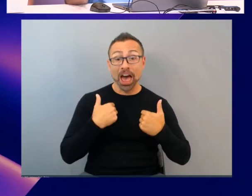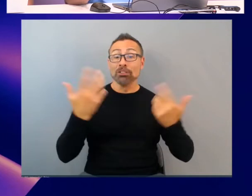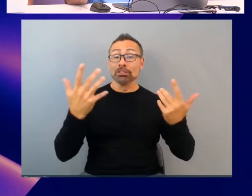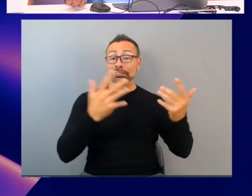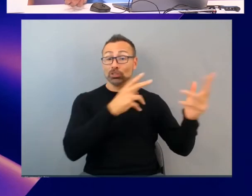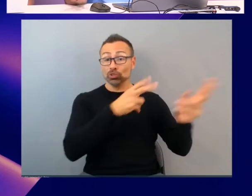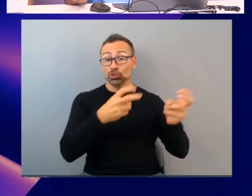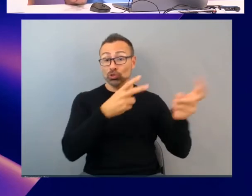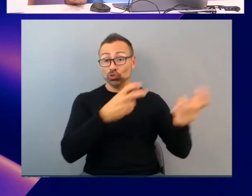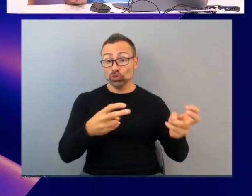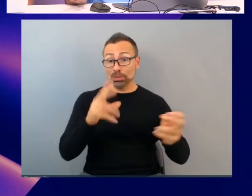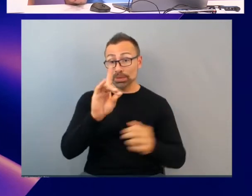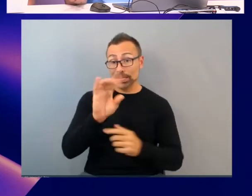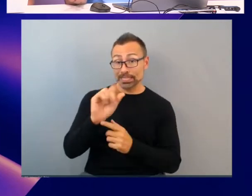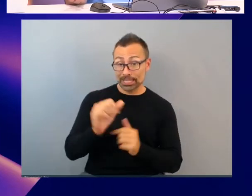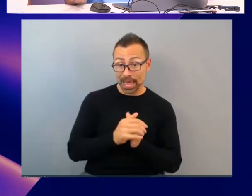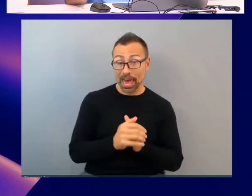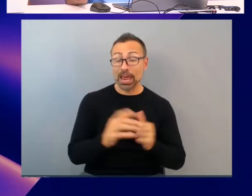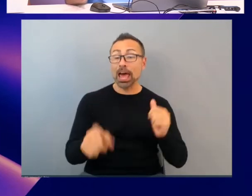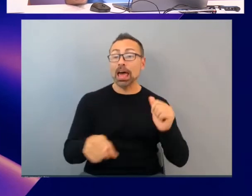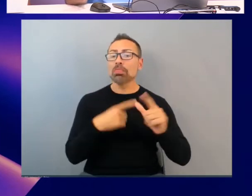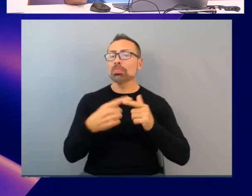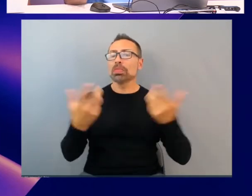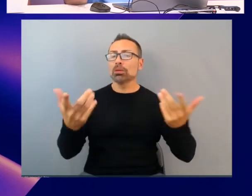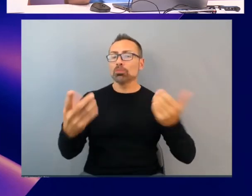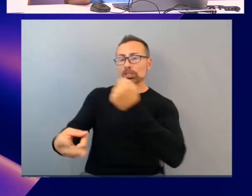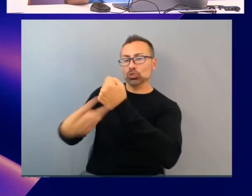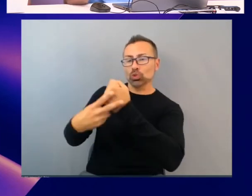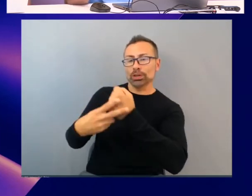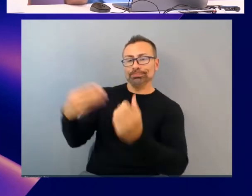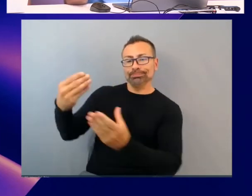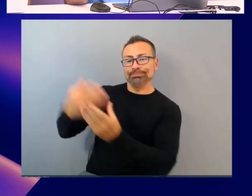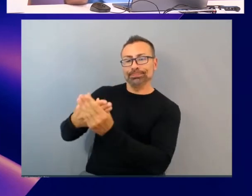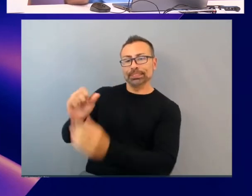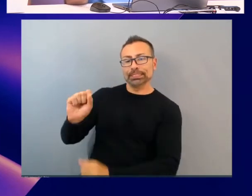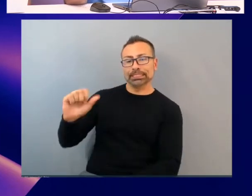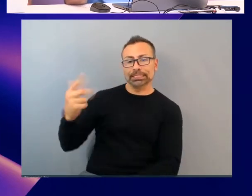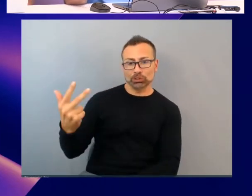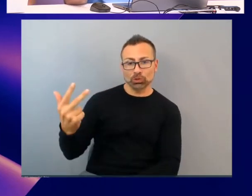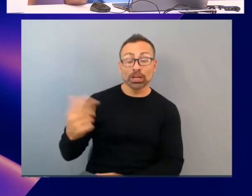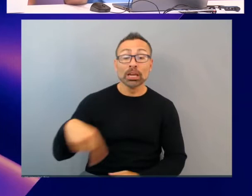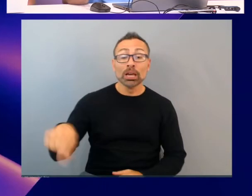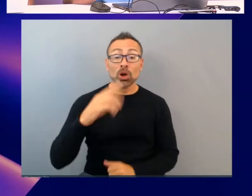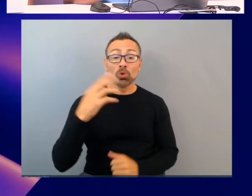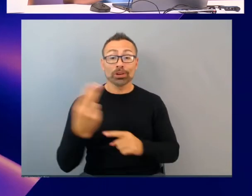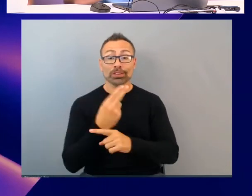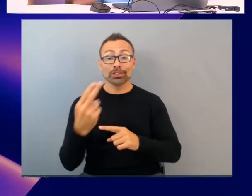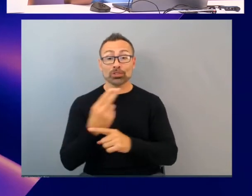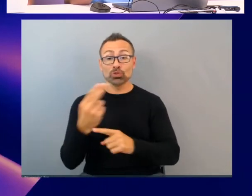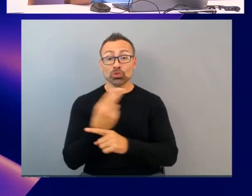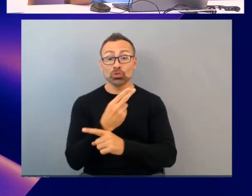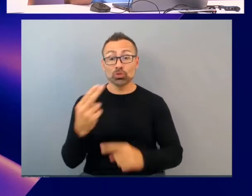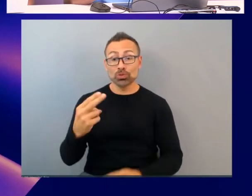and then we are going to store the data into S3, and then we are going to use the Glue to basically transform the data,